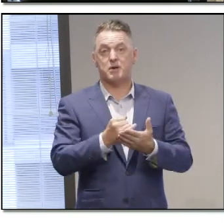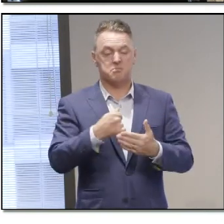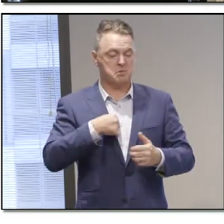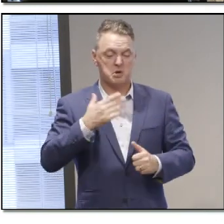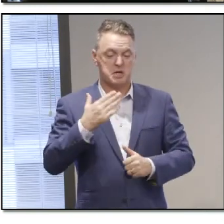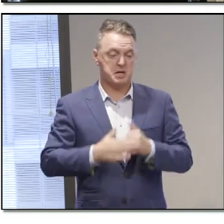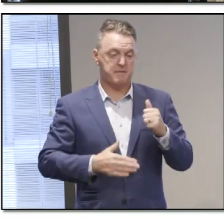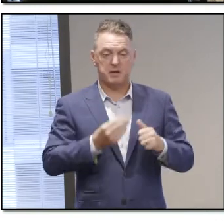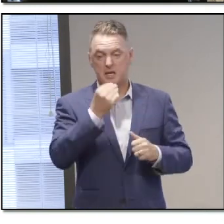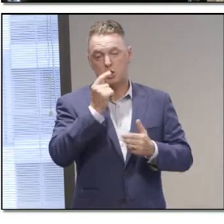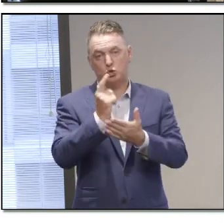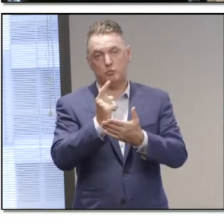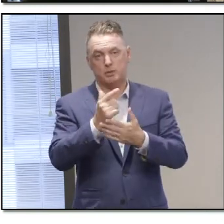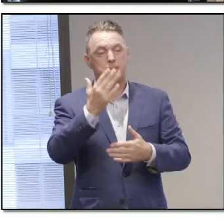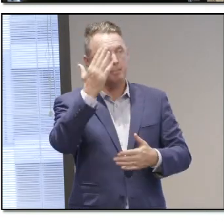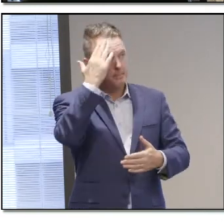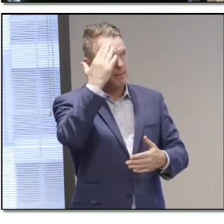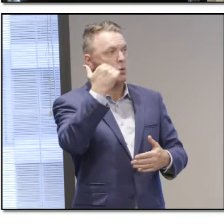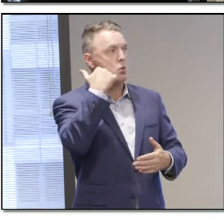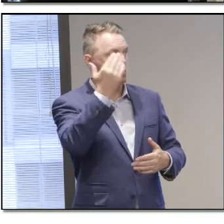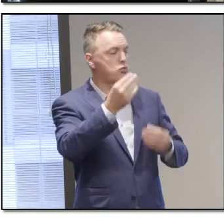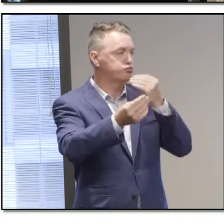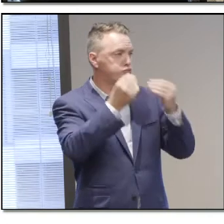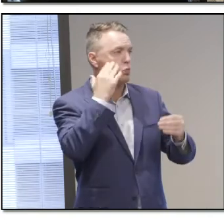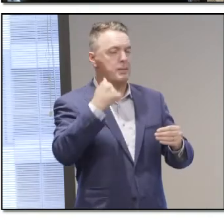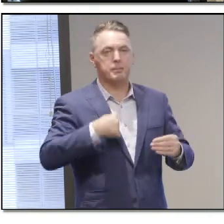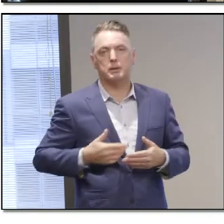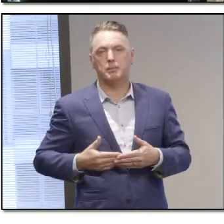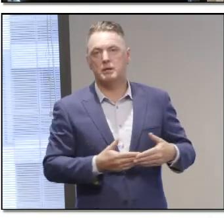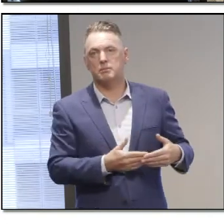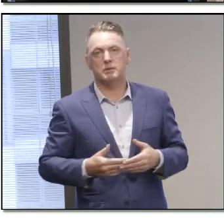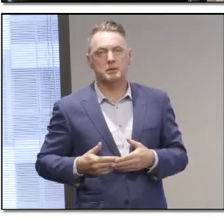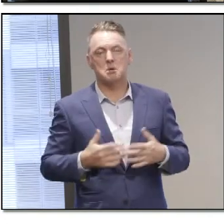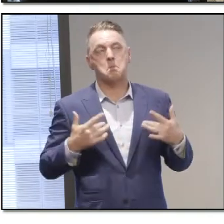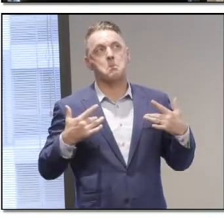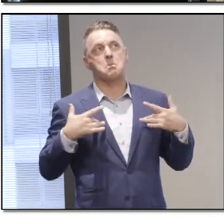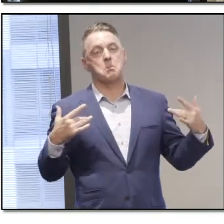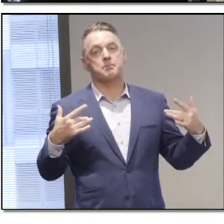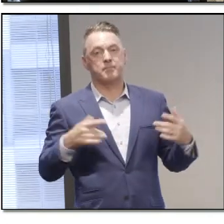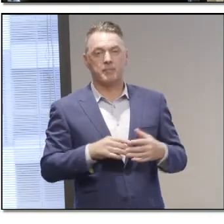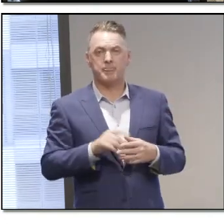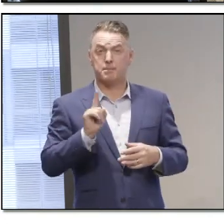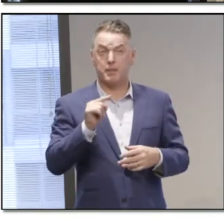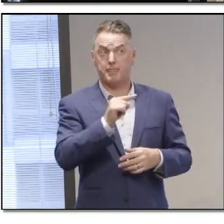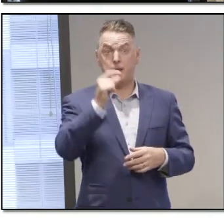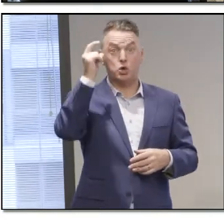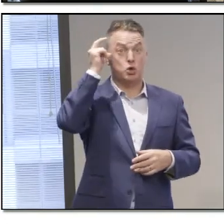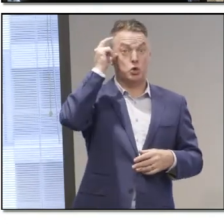was exposed to when she was pregnant with me, and this concept isn't universally accepted.